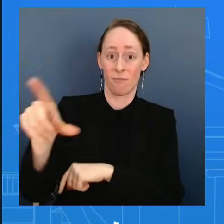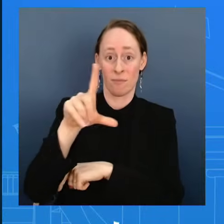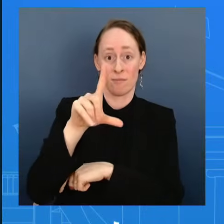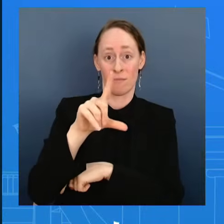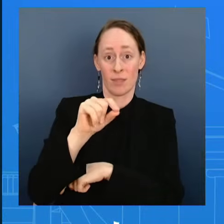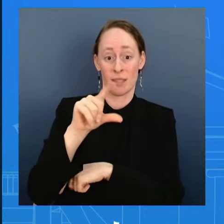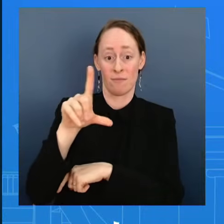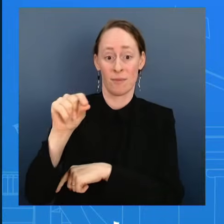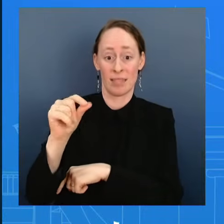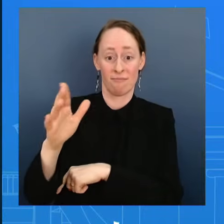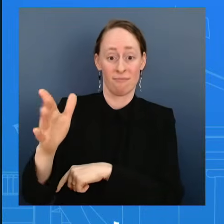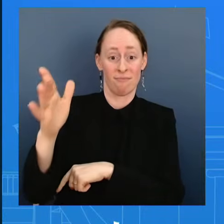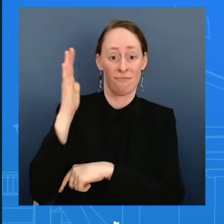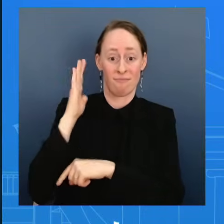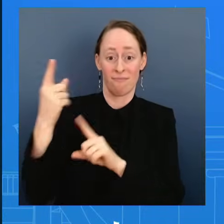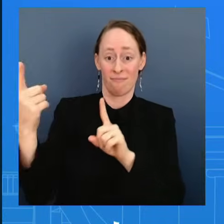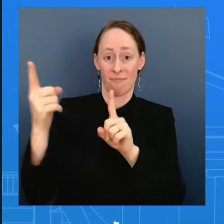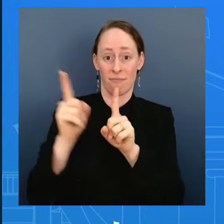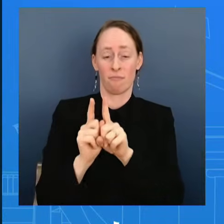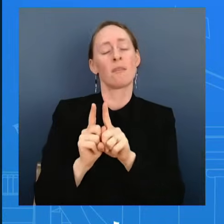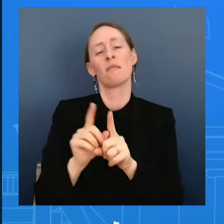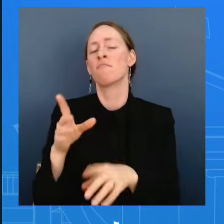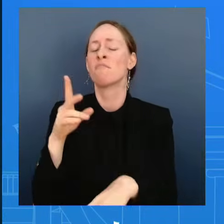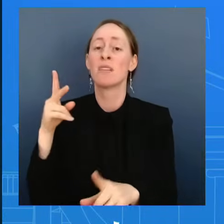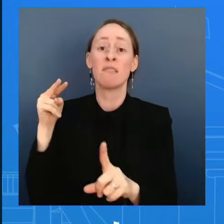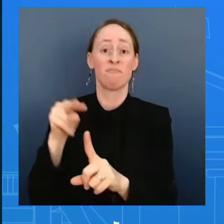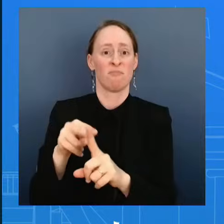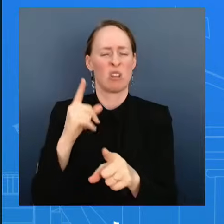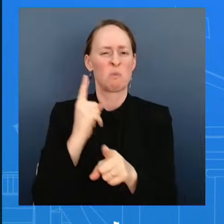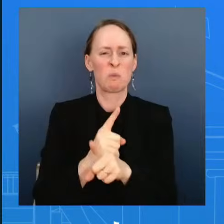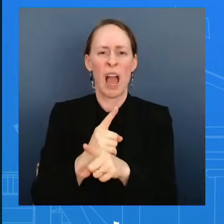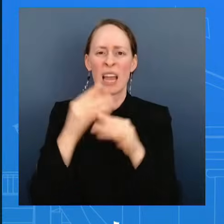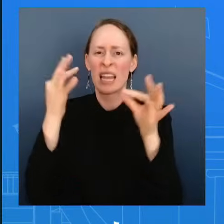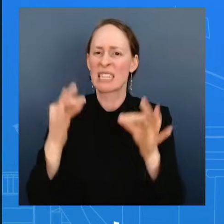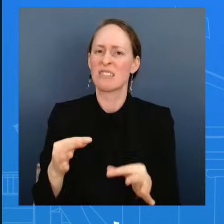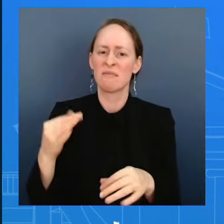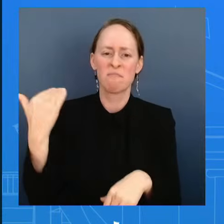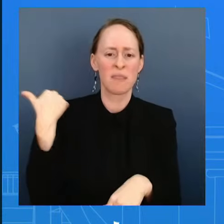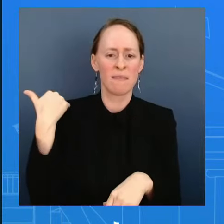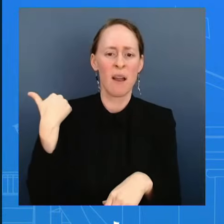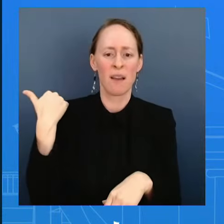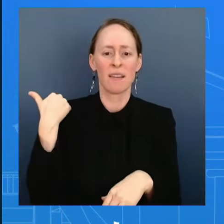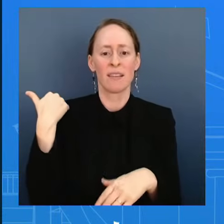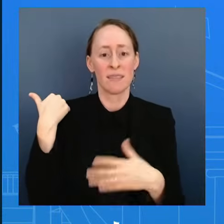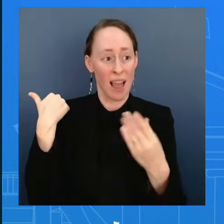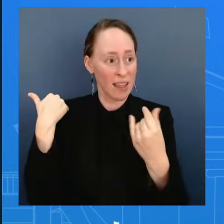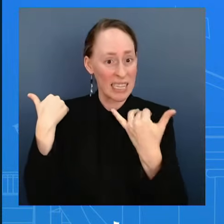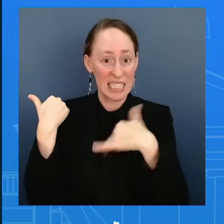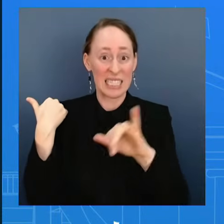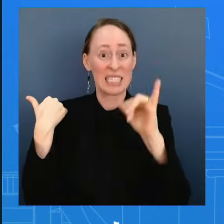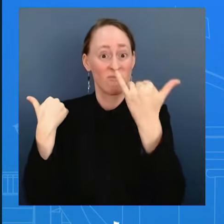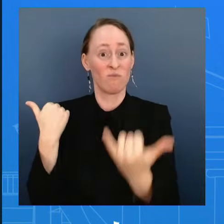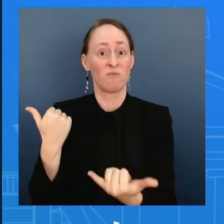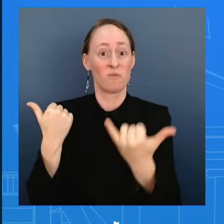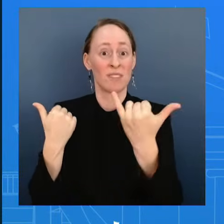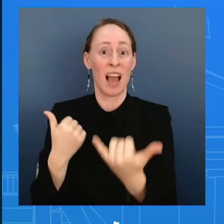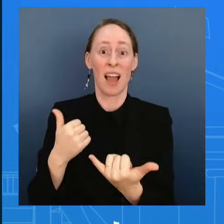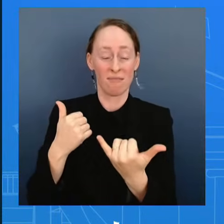Can you speak to that at all, whether the White House views there being, like, a ground shift going on? Ms. Jean-Pierre: So, look,